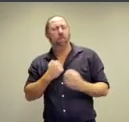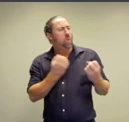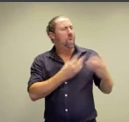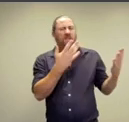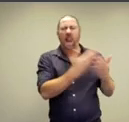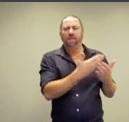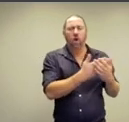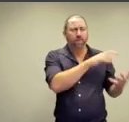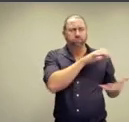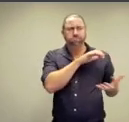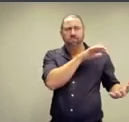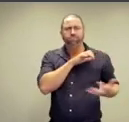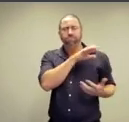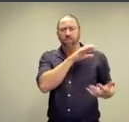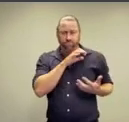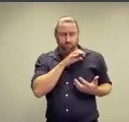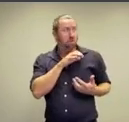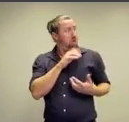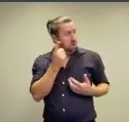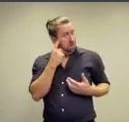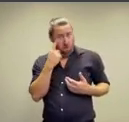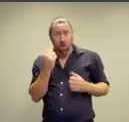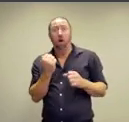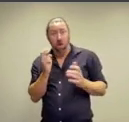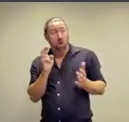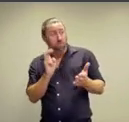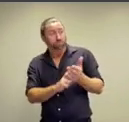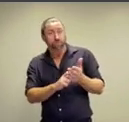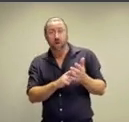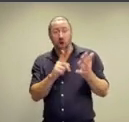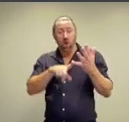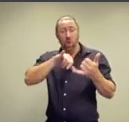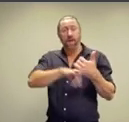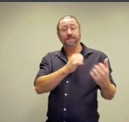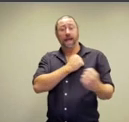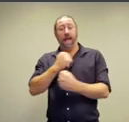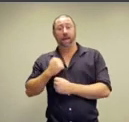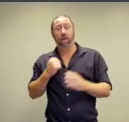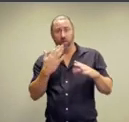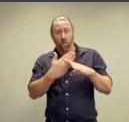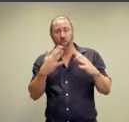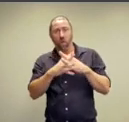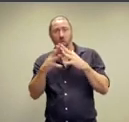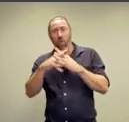came out of war efforts and from this, the brothers secured a contract for making jackets